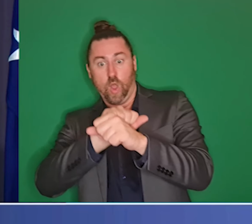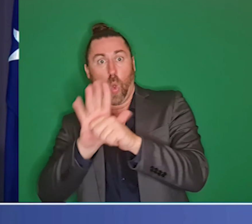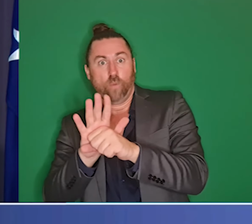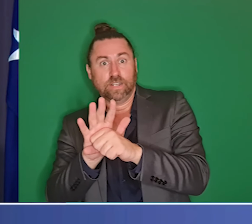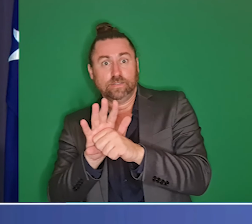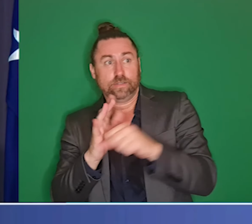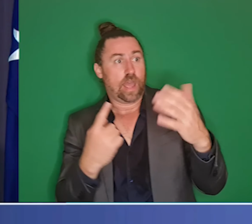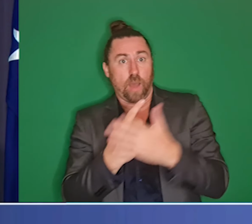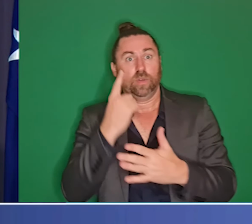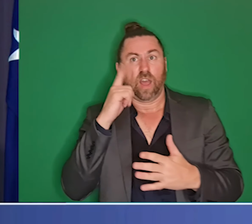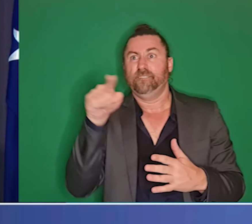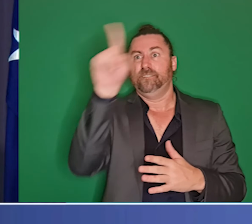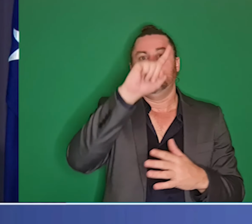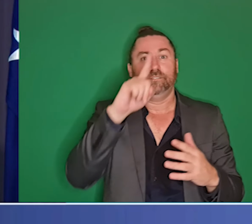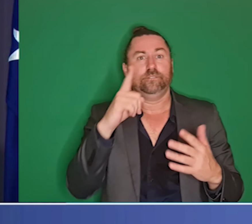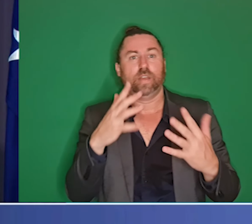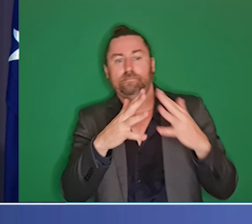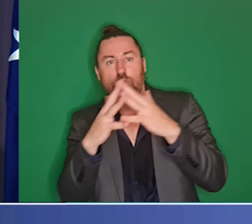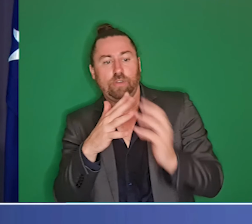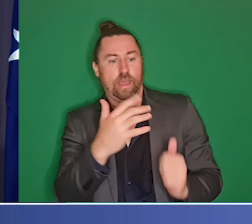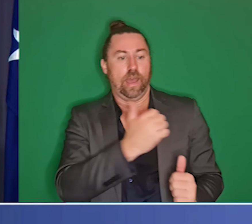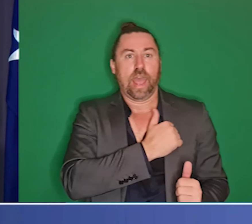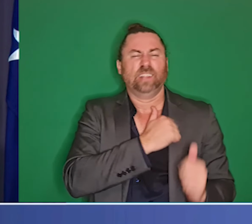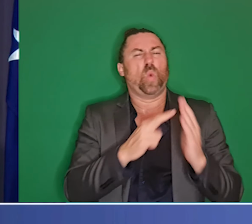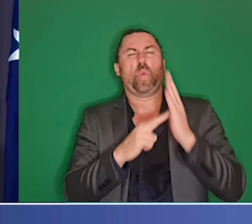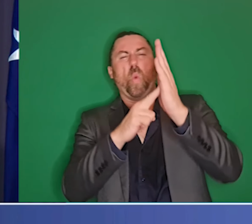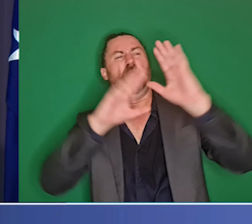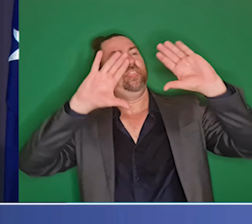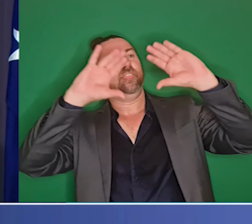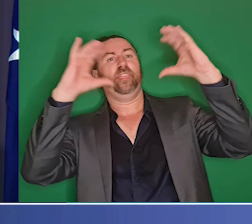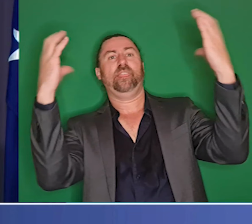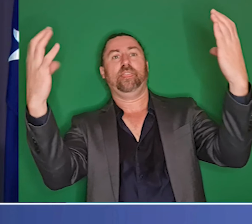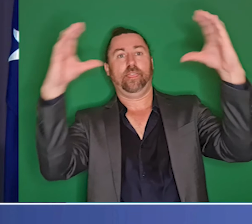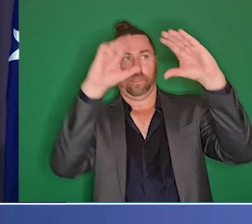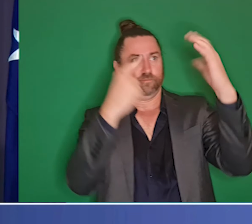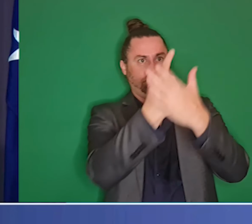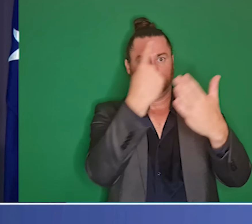in the northern hemisphere right now, is a challenge. And so, that's a challenge we're up to and up for,